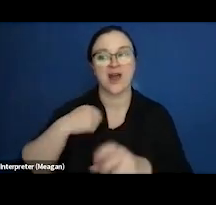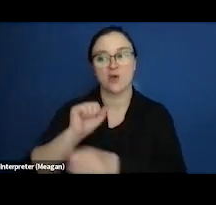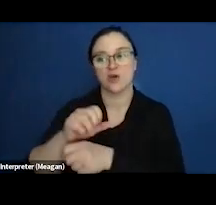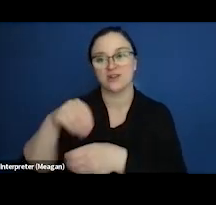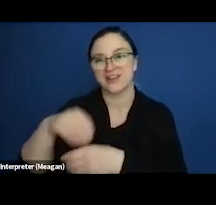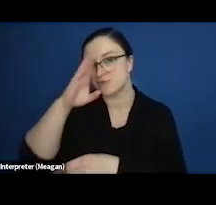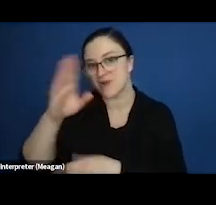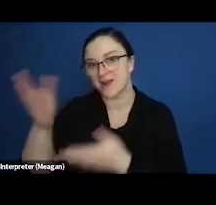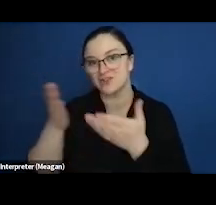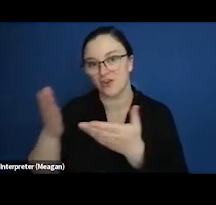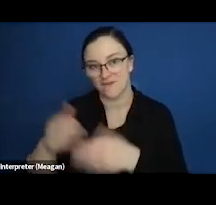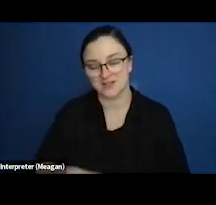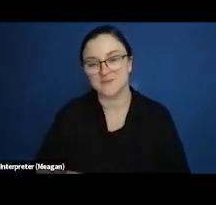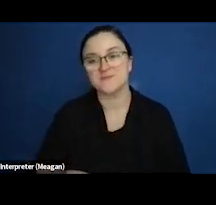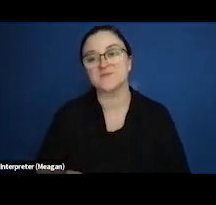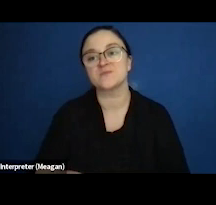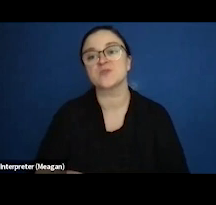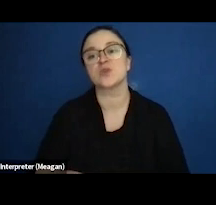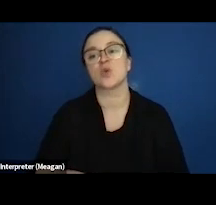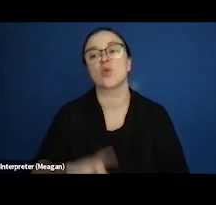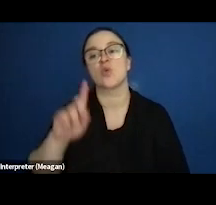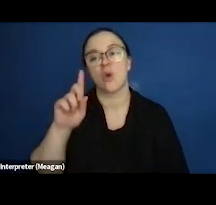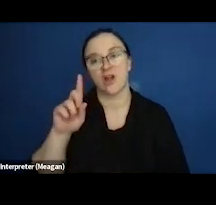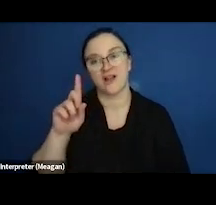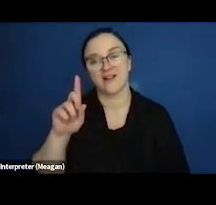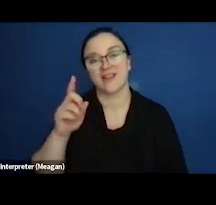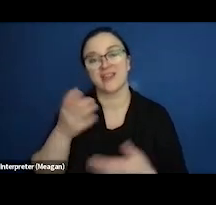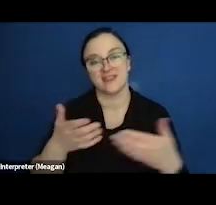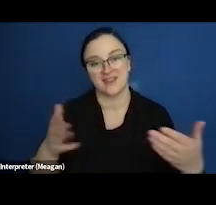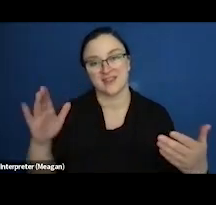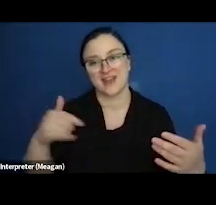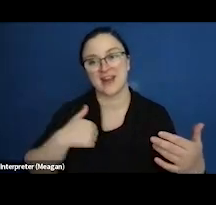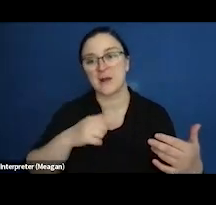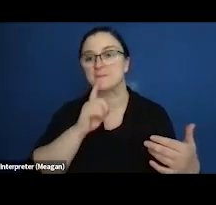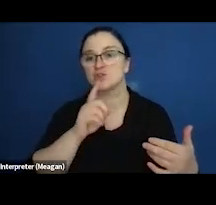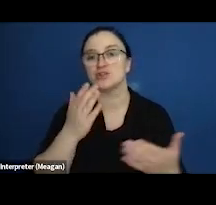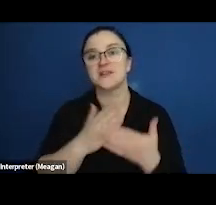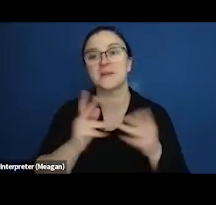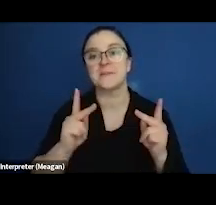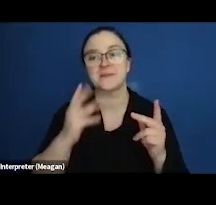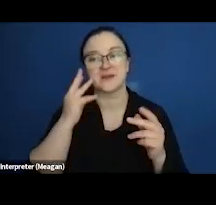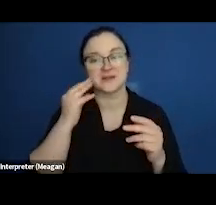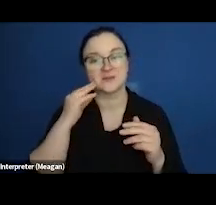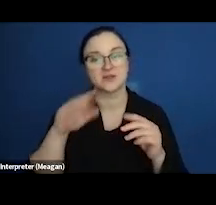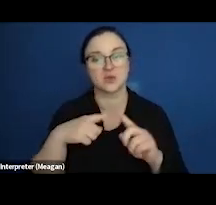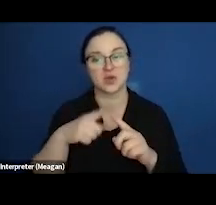and one of the things that I'm sure some may experience when you're dealing with funders,